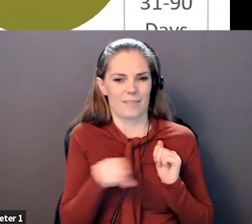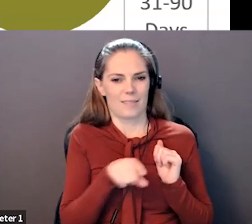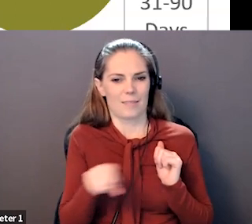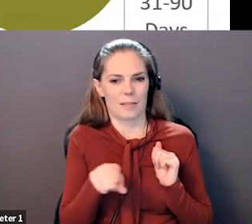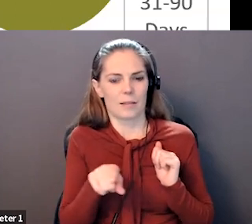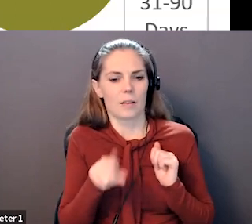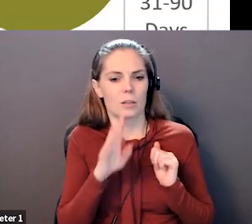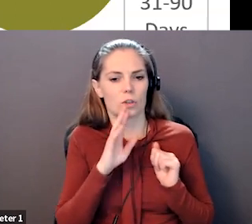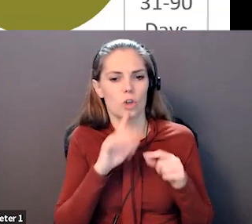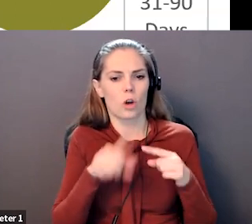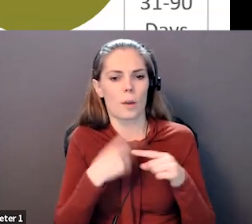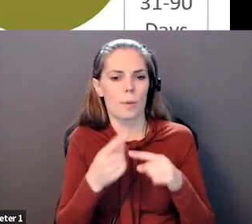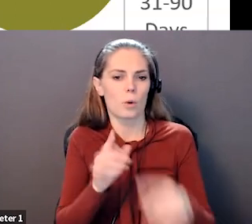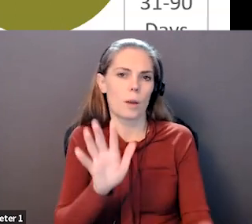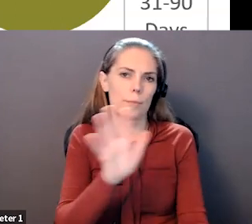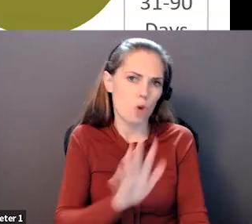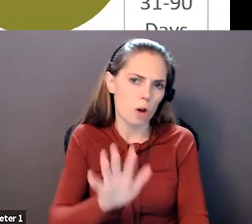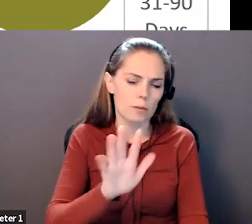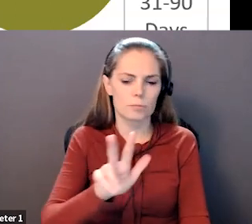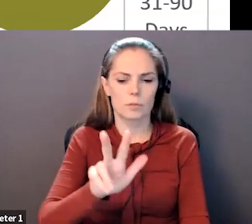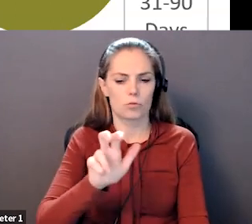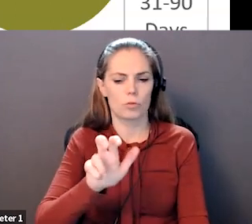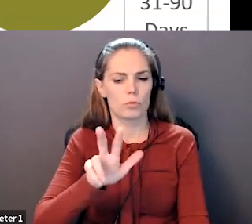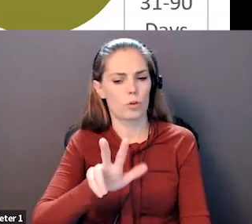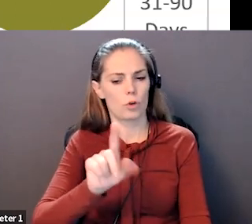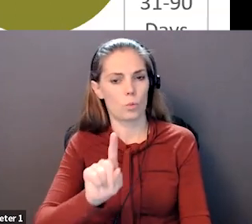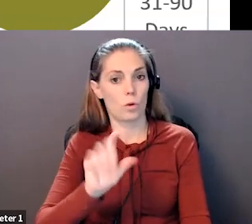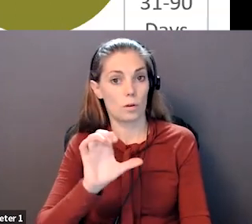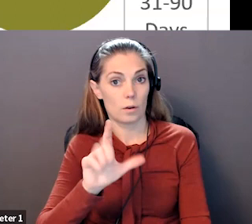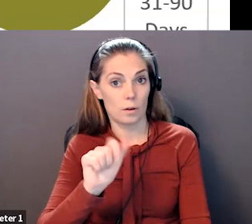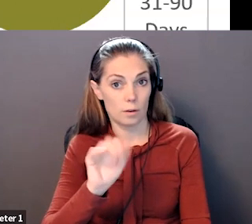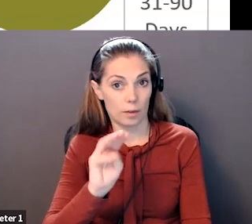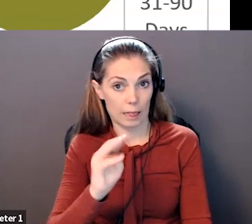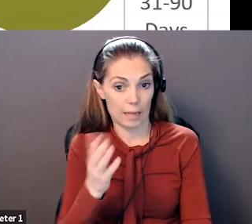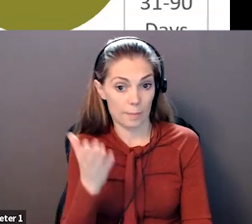approximately 331 claims that we have currently what we refer to in continued active wage loss